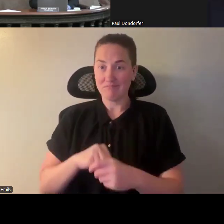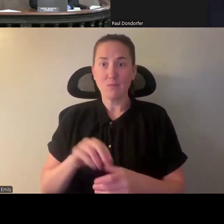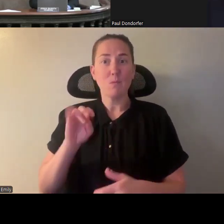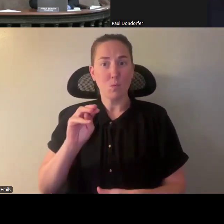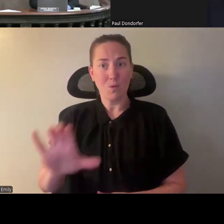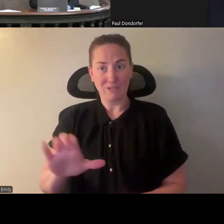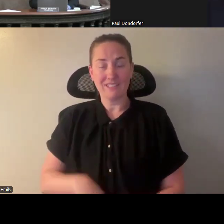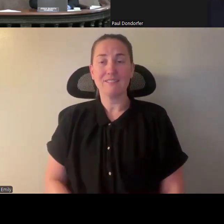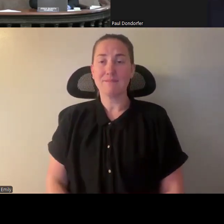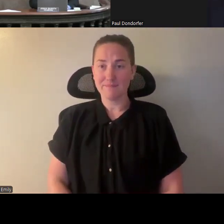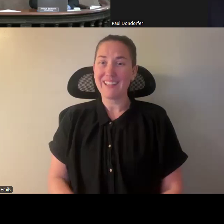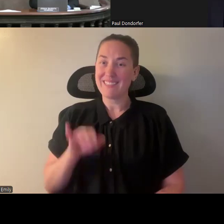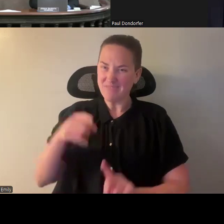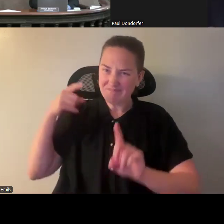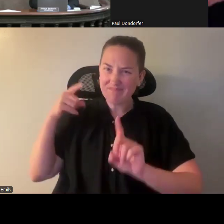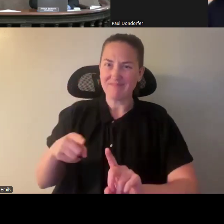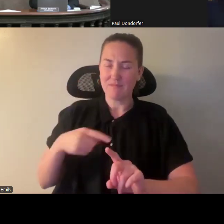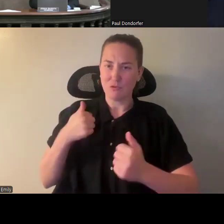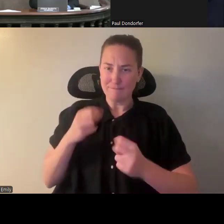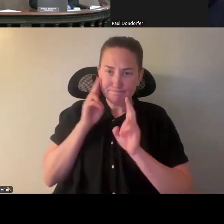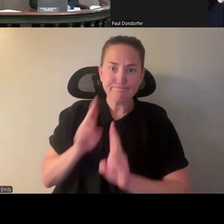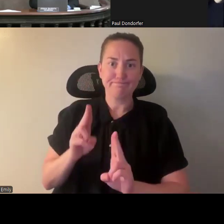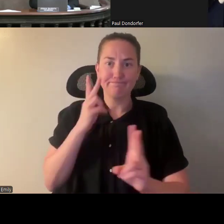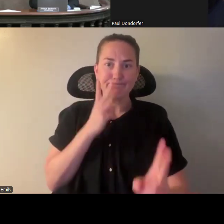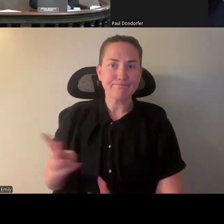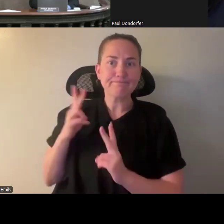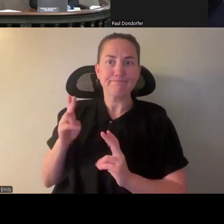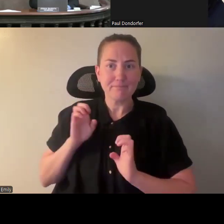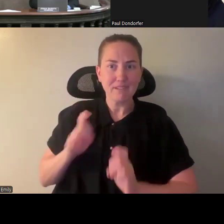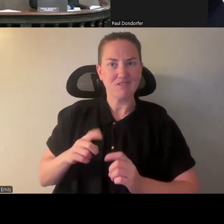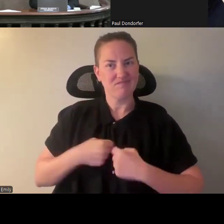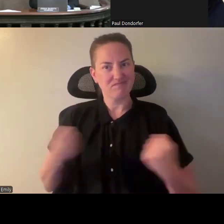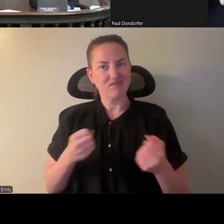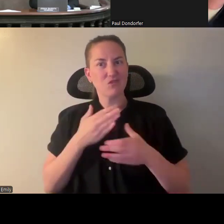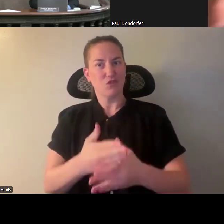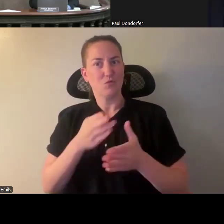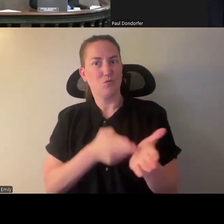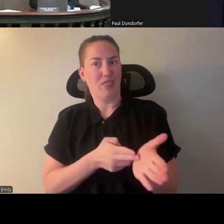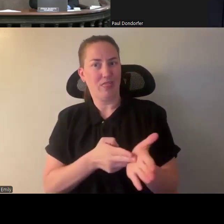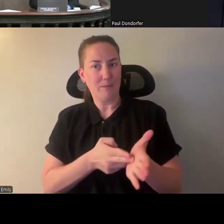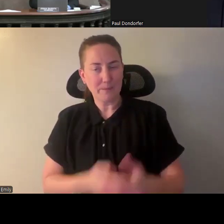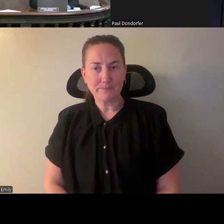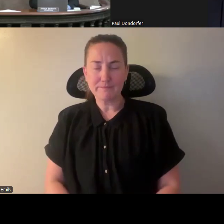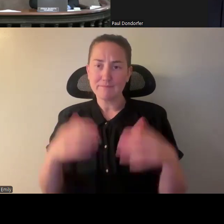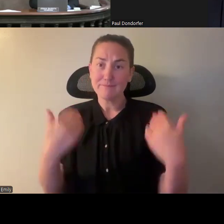is a deliberate act of remembrance education and truthtelling I'm truly proud that Monroe